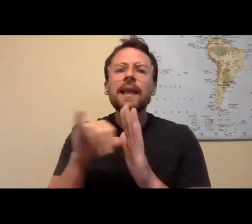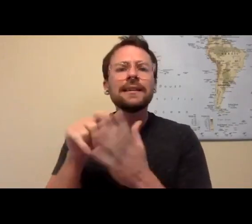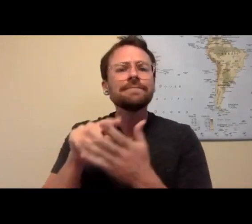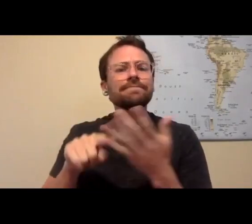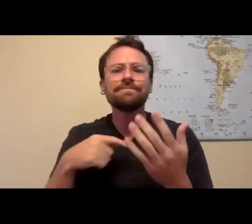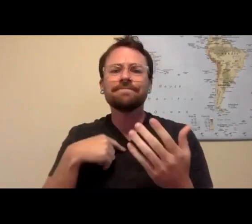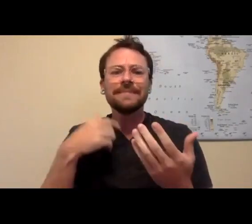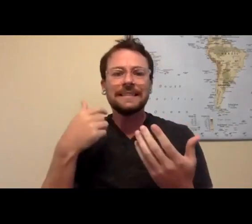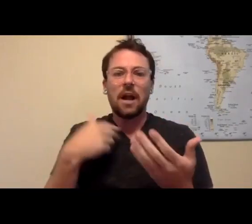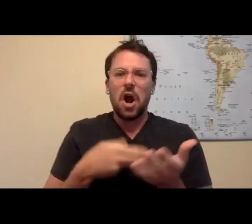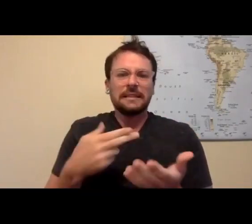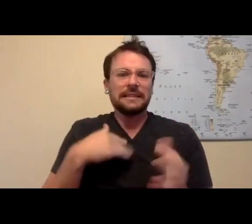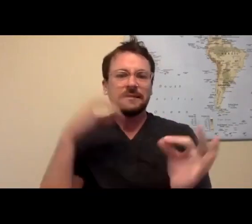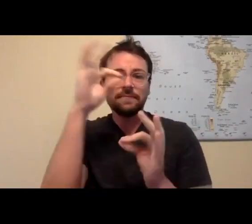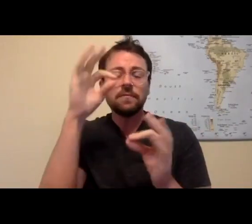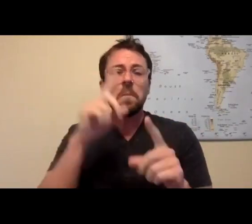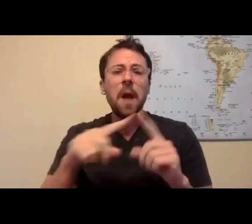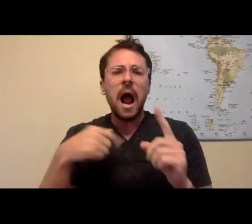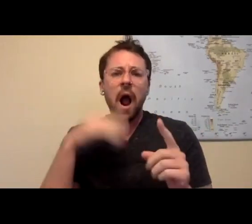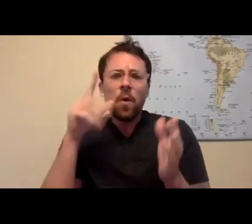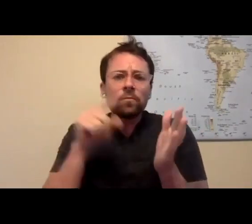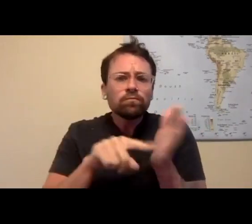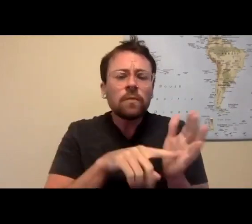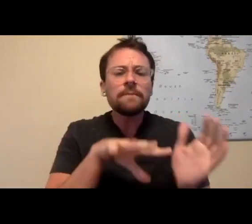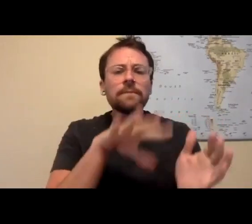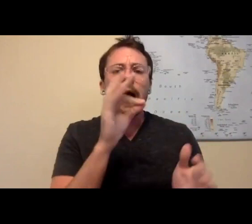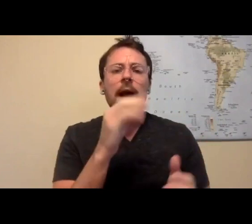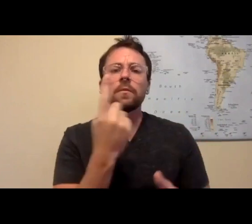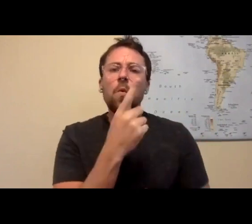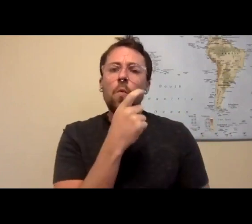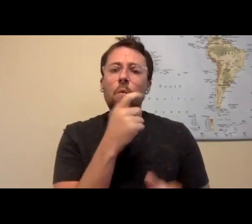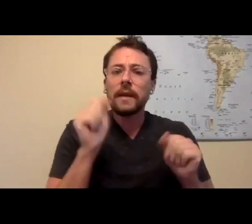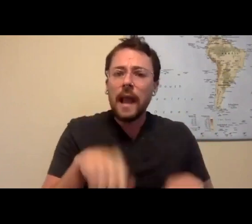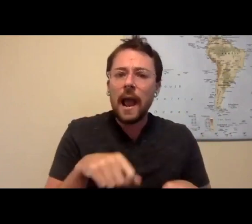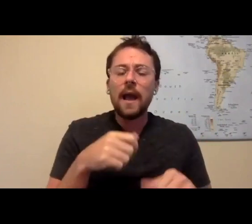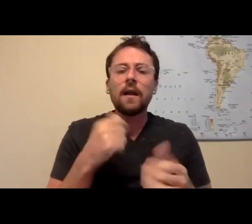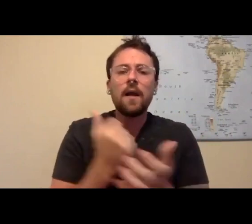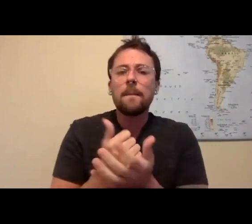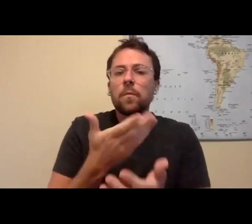They need to understand there are different gender identities and many don't.